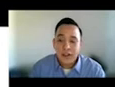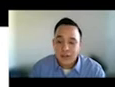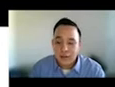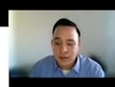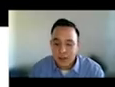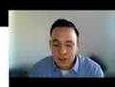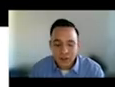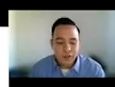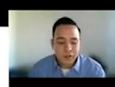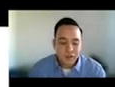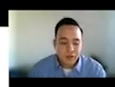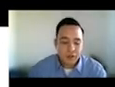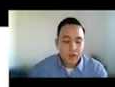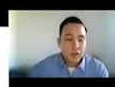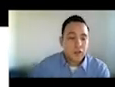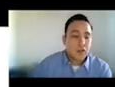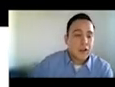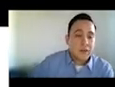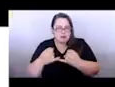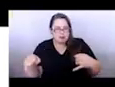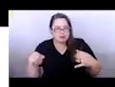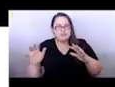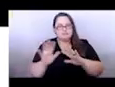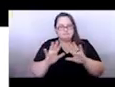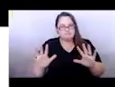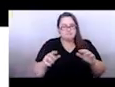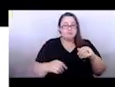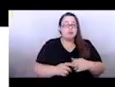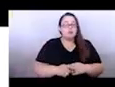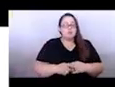Thank you very much. So here we're going to go over the types of stress.